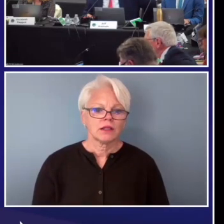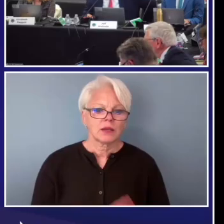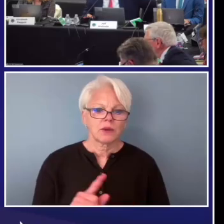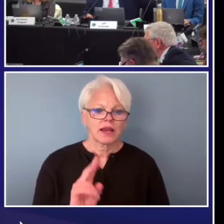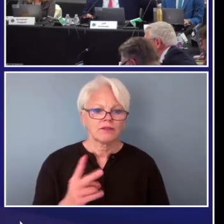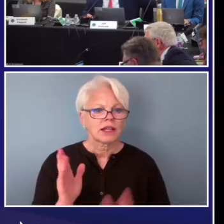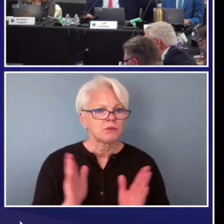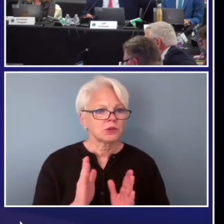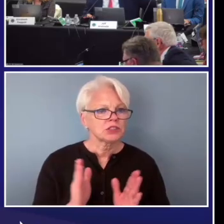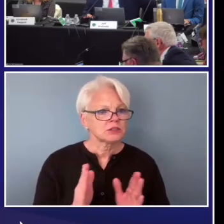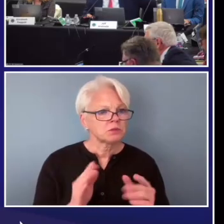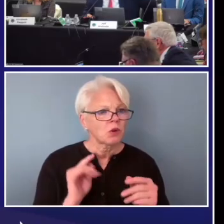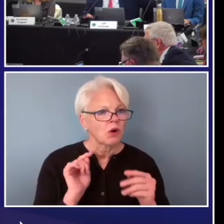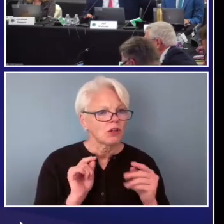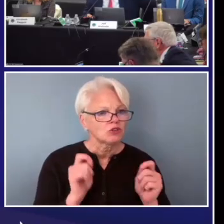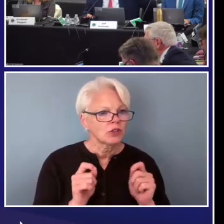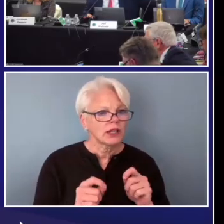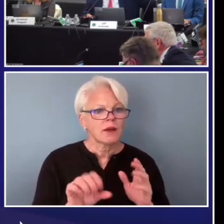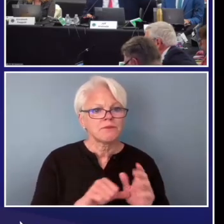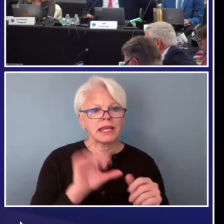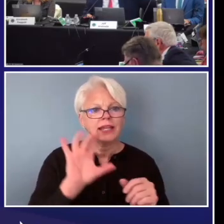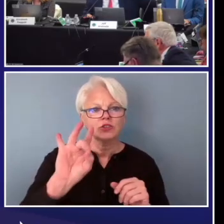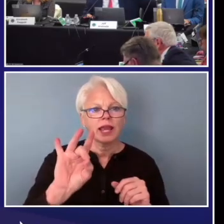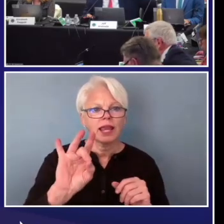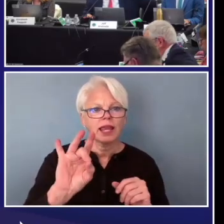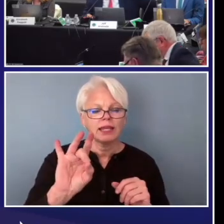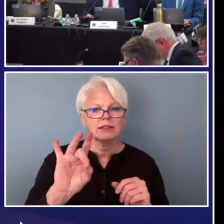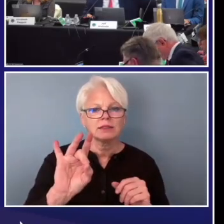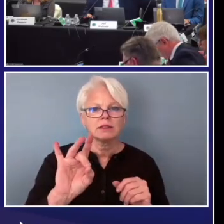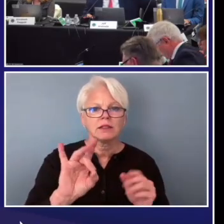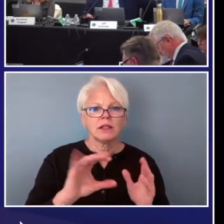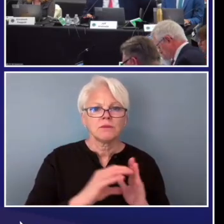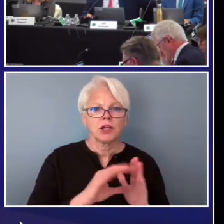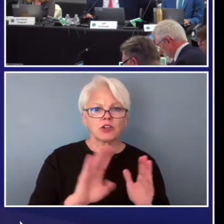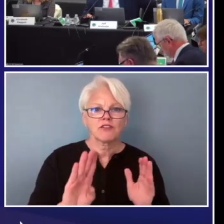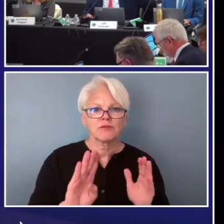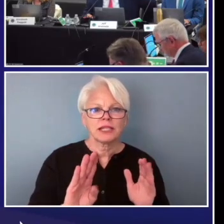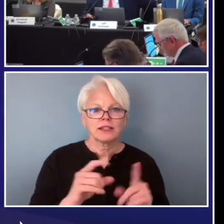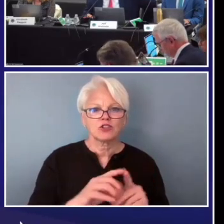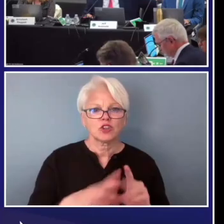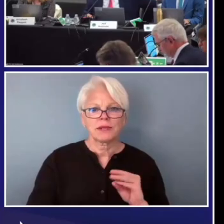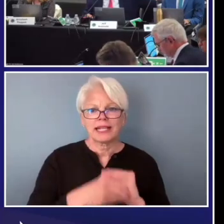Um, on page 8, uh, paragraph B, the term additional, that's just conforming,